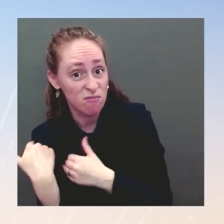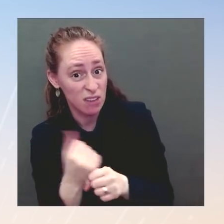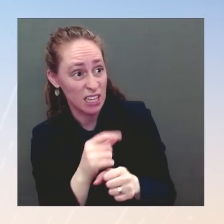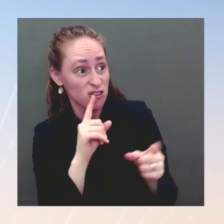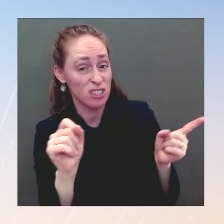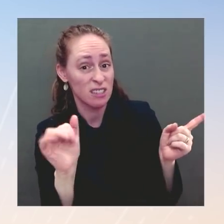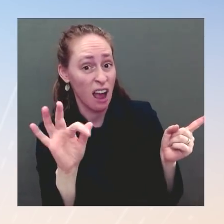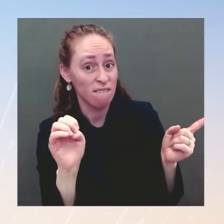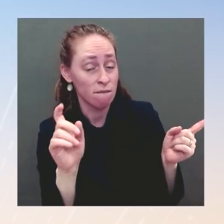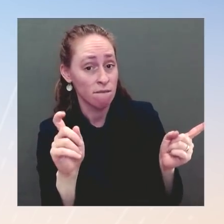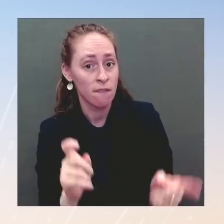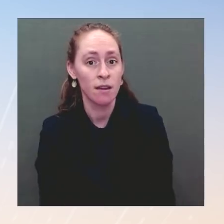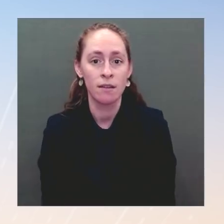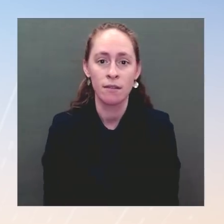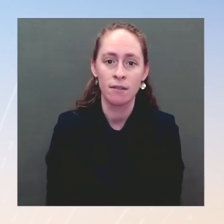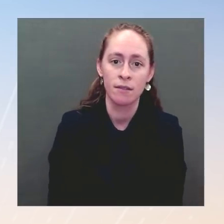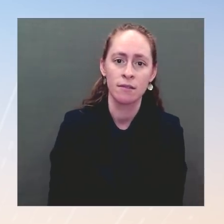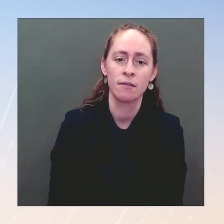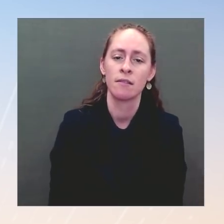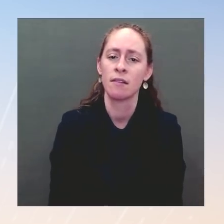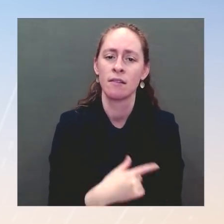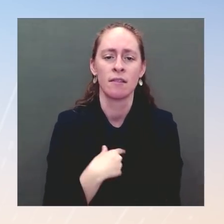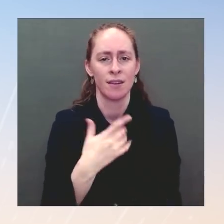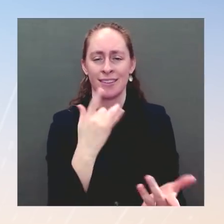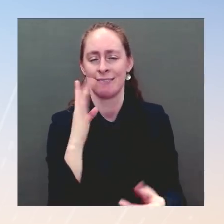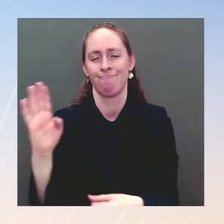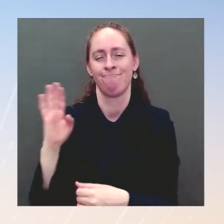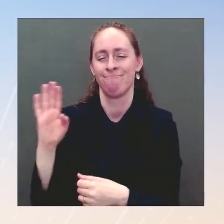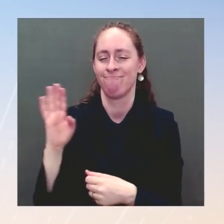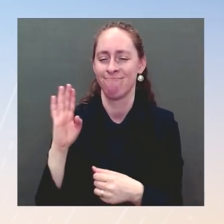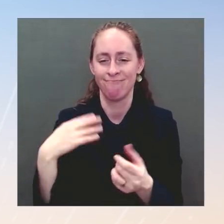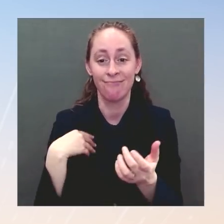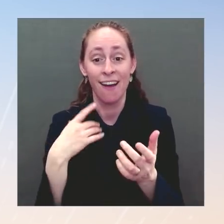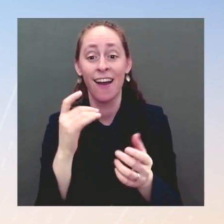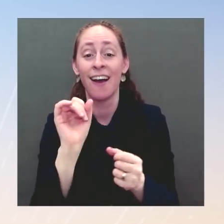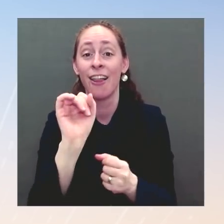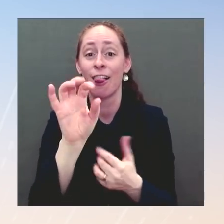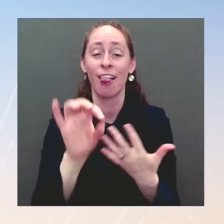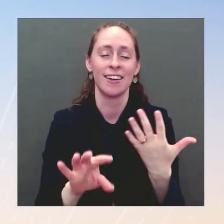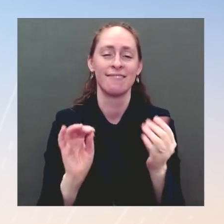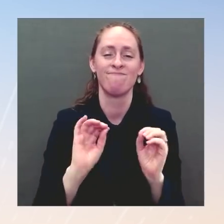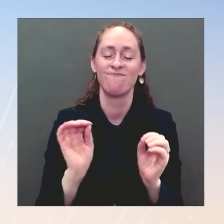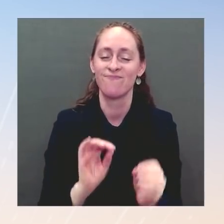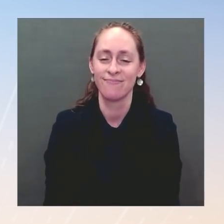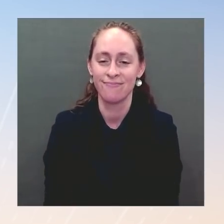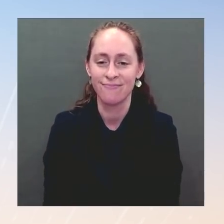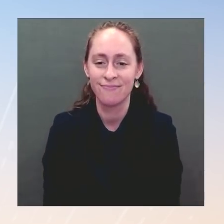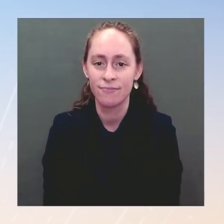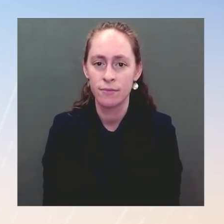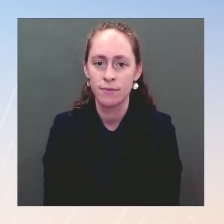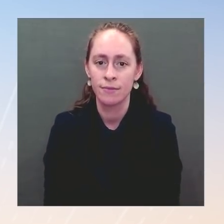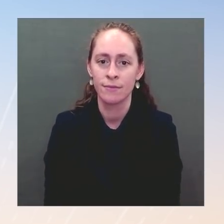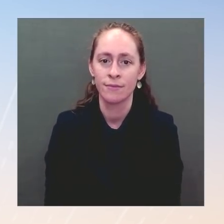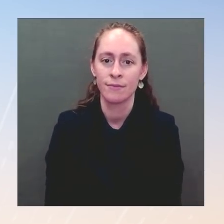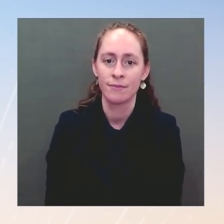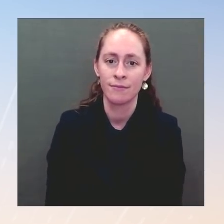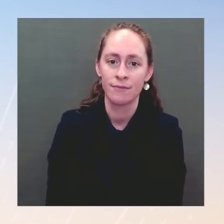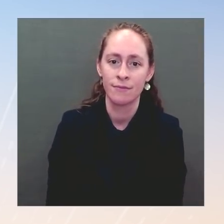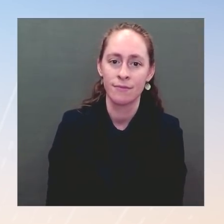The Press: If I could ask you just a last quick question. Ms. Psaki: Sure. The Press: Is there any circumstance -- obviously, we're focusing so much on Ukraine, as evidenced by these questions. Is there any circumstance in which the President would hold his announcement